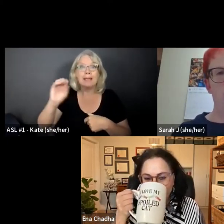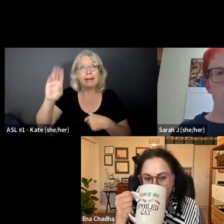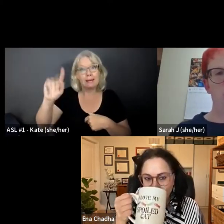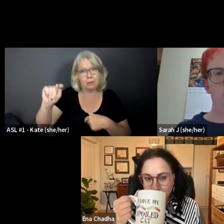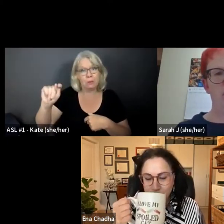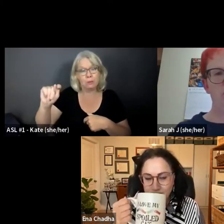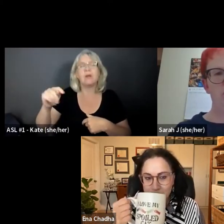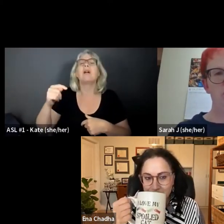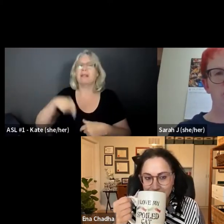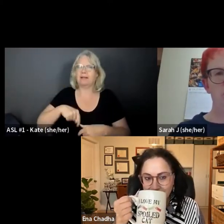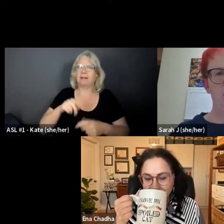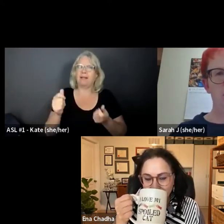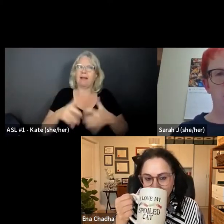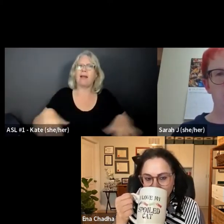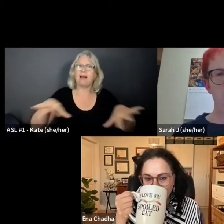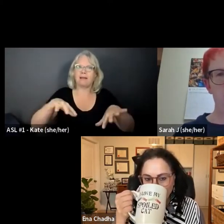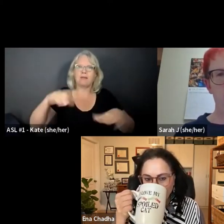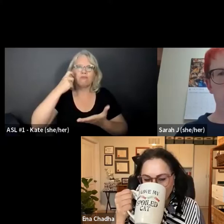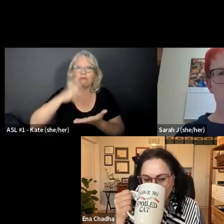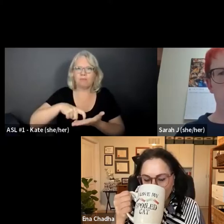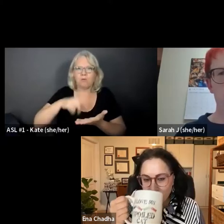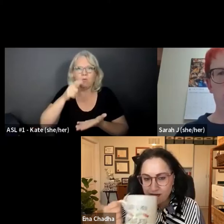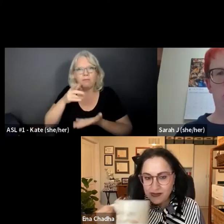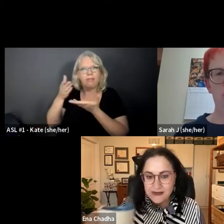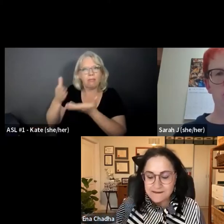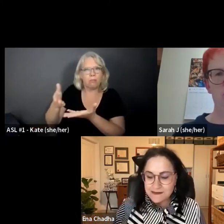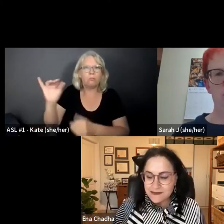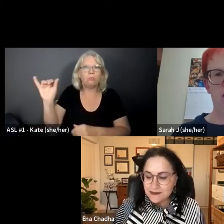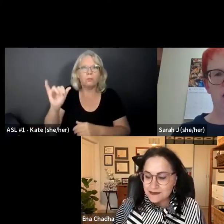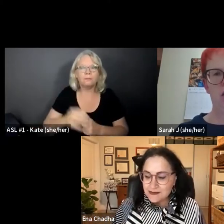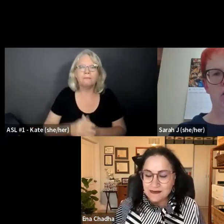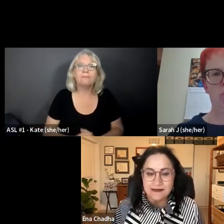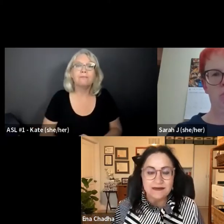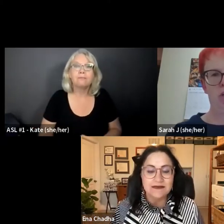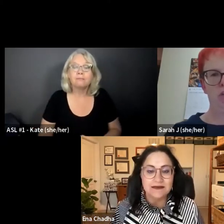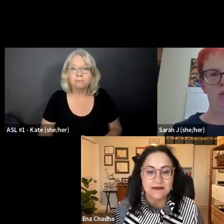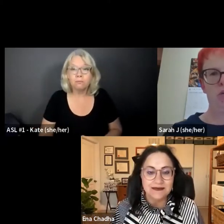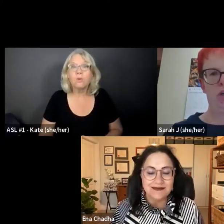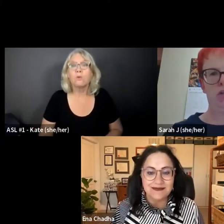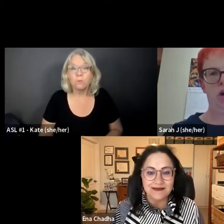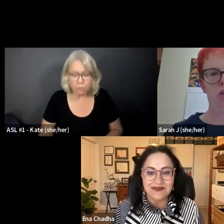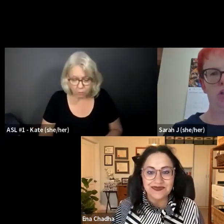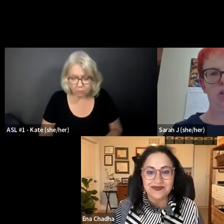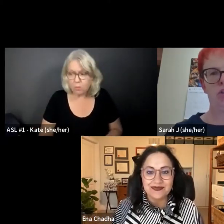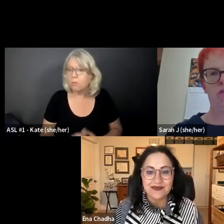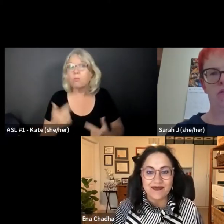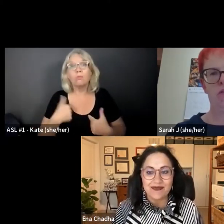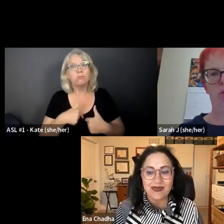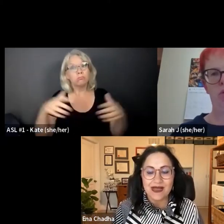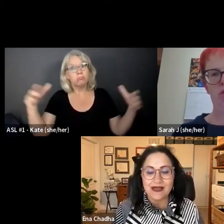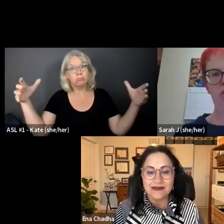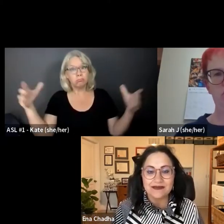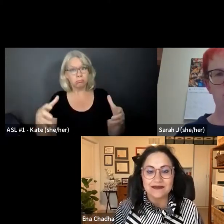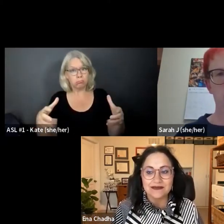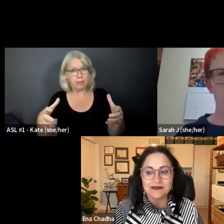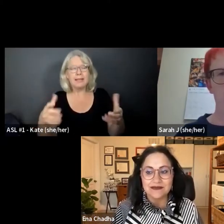WHILE WE MEET TODAY, WE WOULD LIKE TO TAKE A MOMENT TO ACKNOWLEDGE THE IMPORTANCE OF